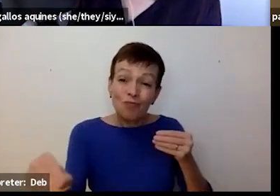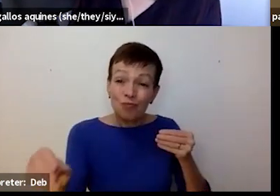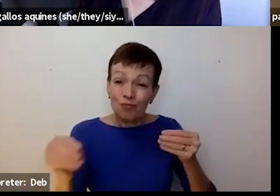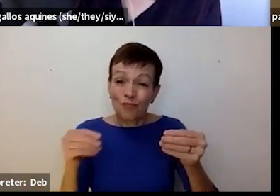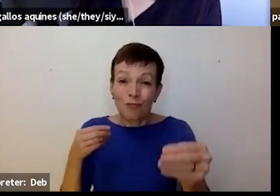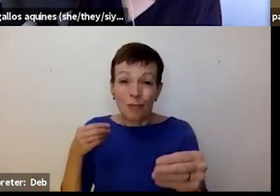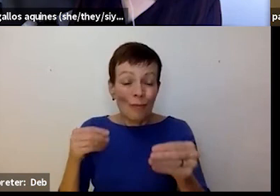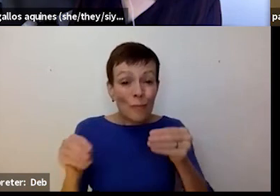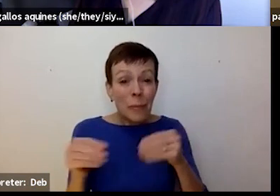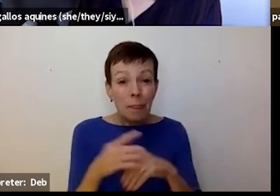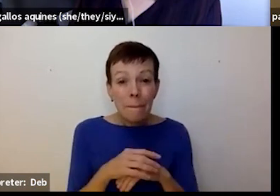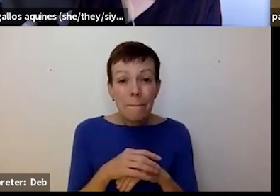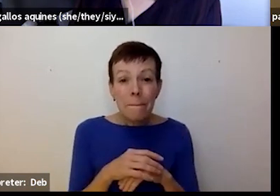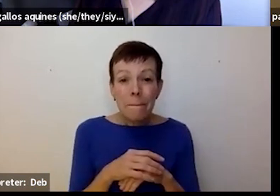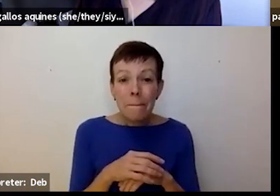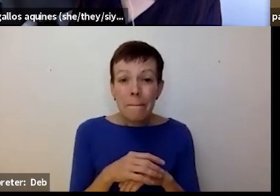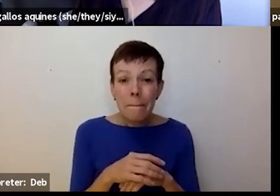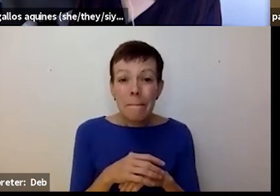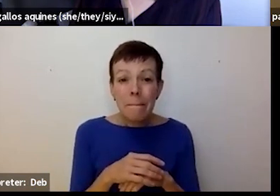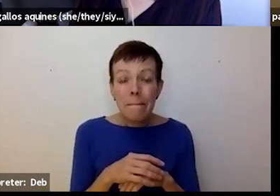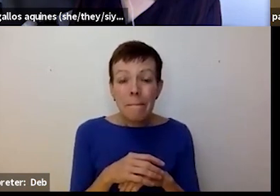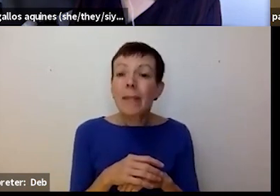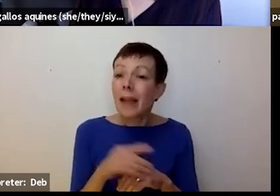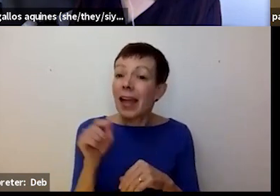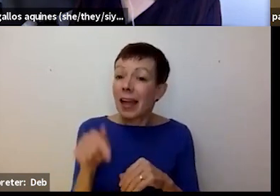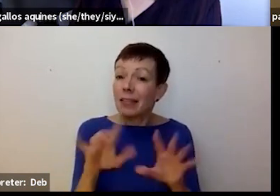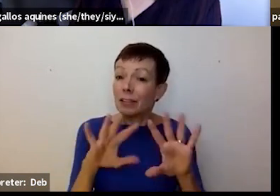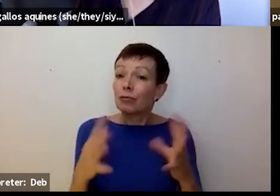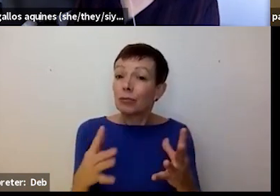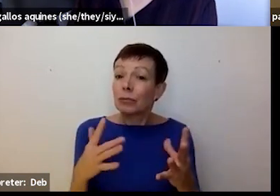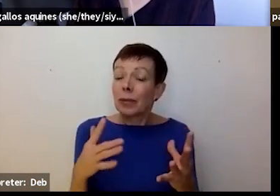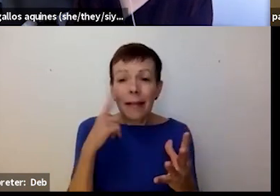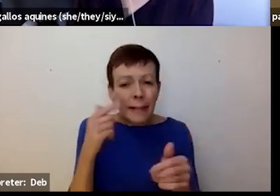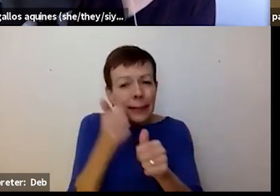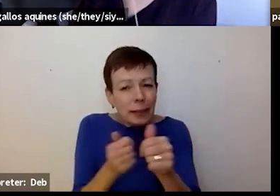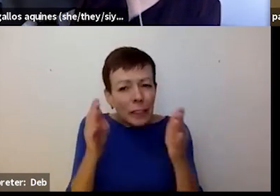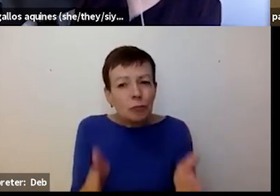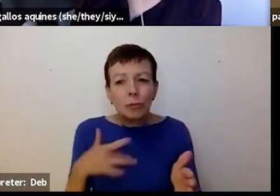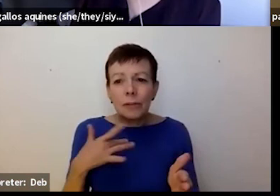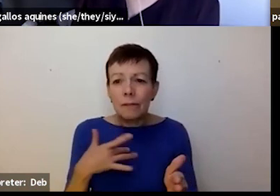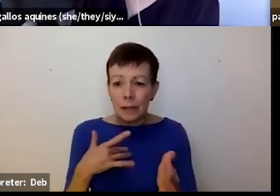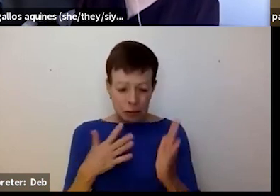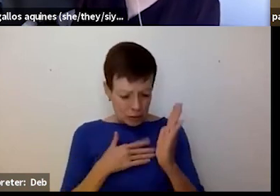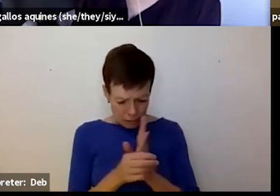you, you're empowered to input your skills, wherever they are, right? Yeah,